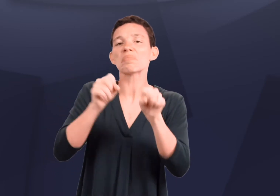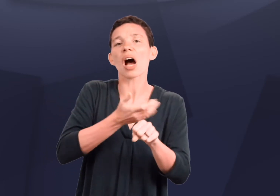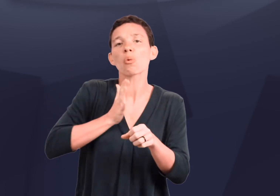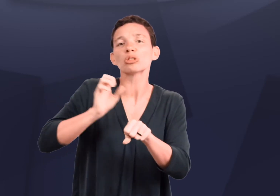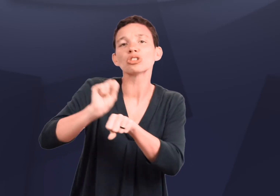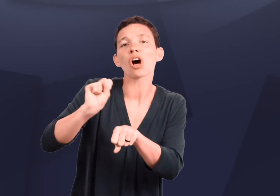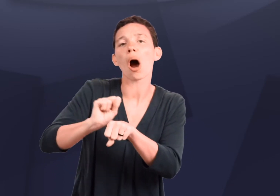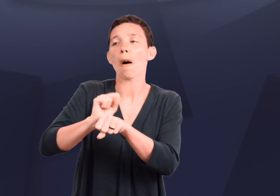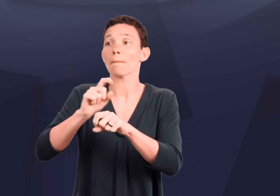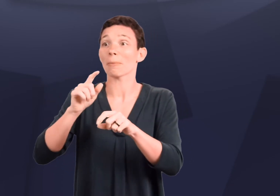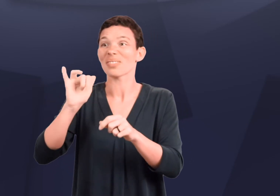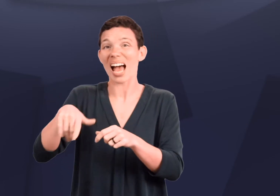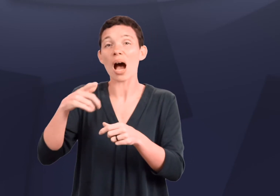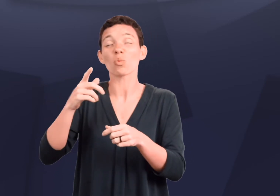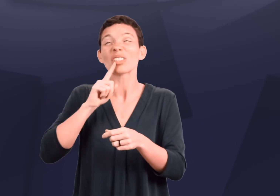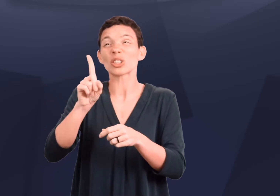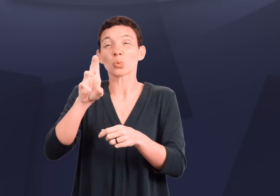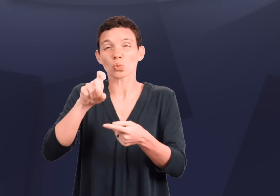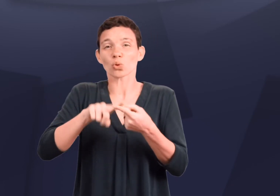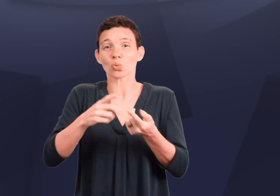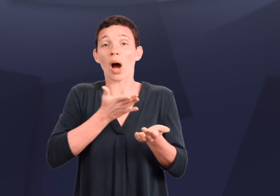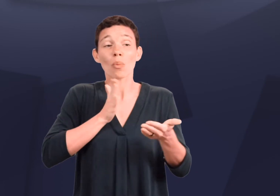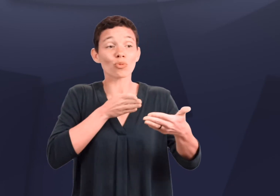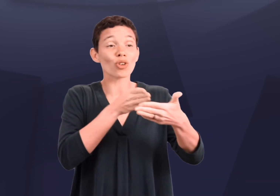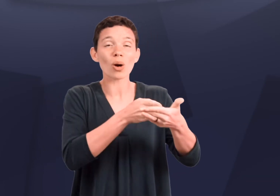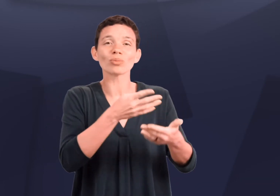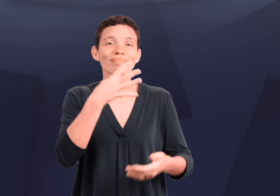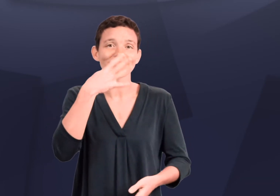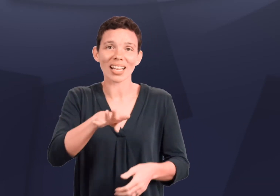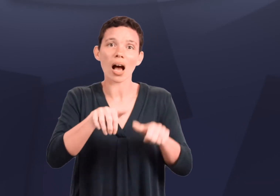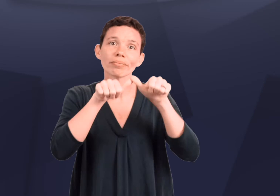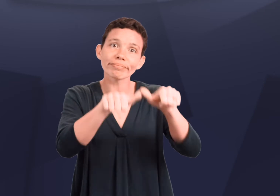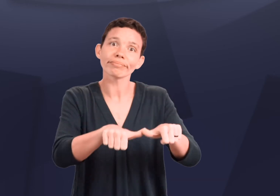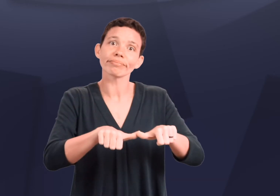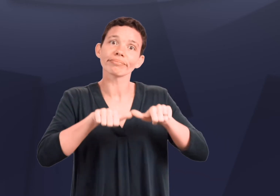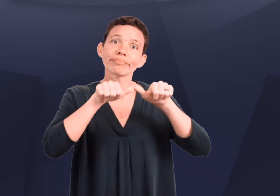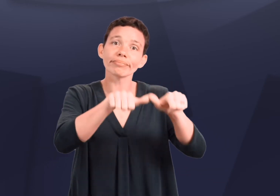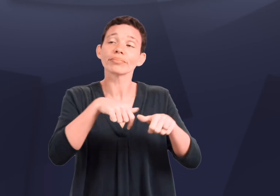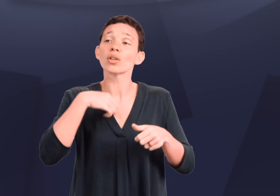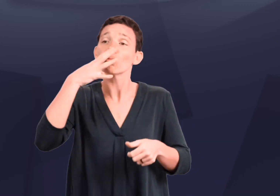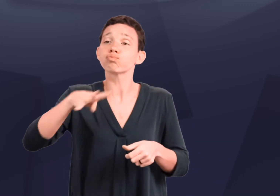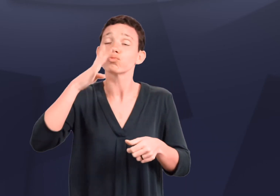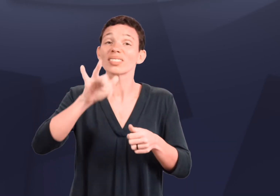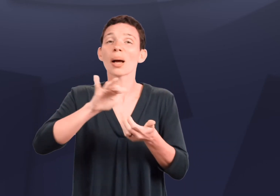Perhaps they fled their country for a good reason, but there are prejudices by people that assume they are taking our jobs.